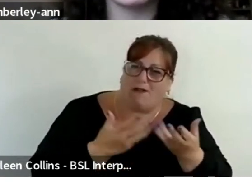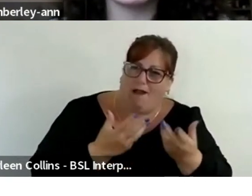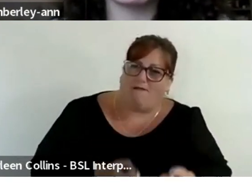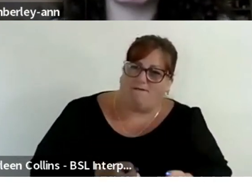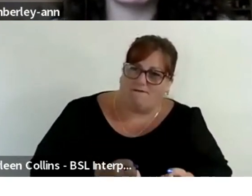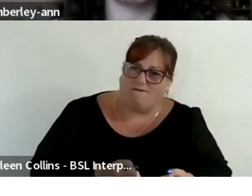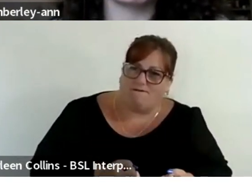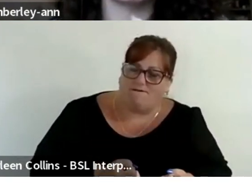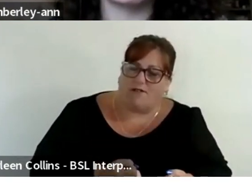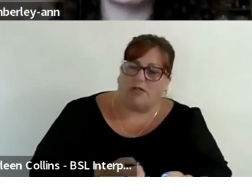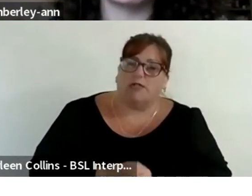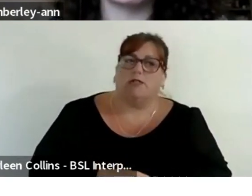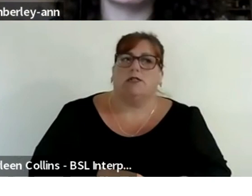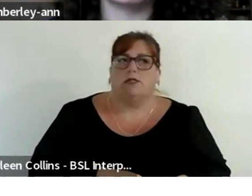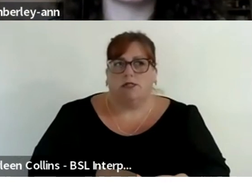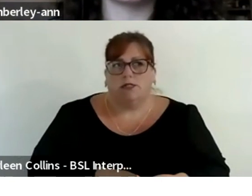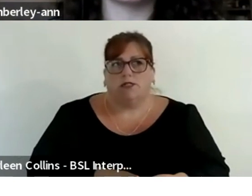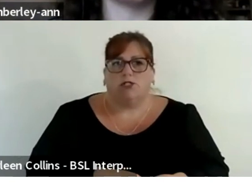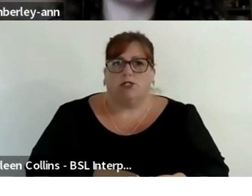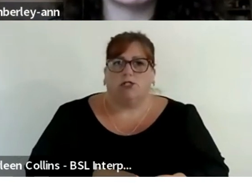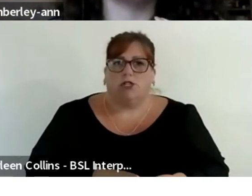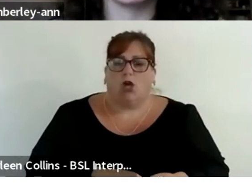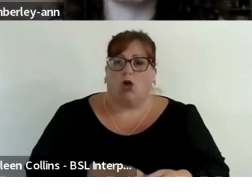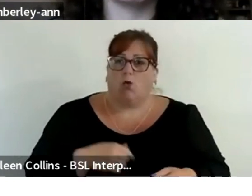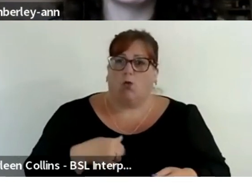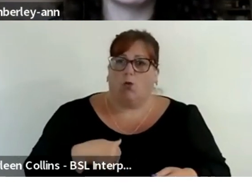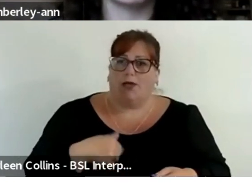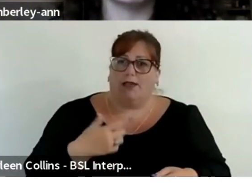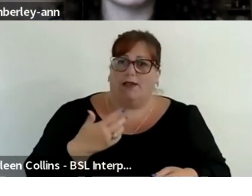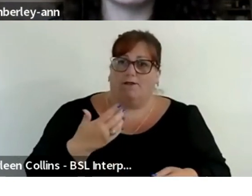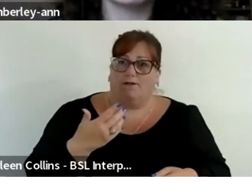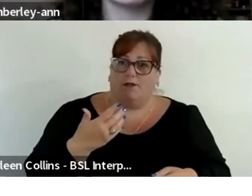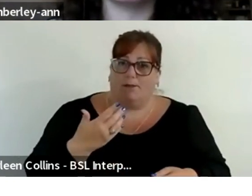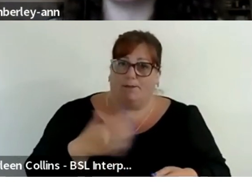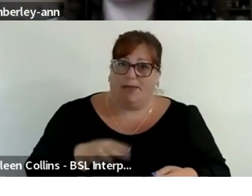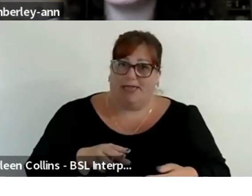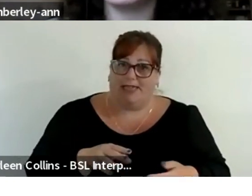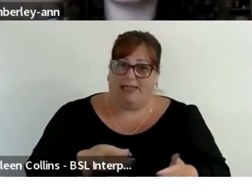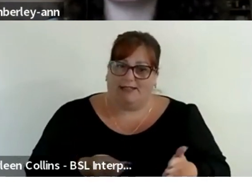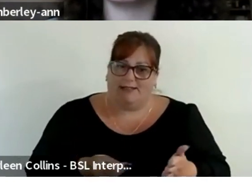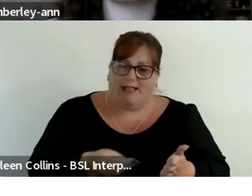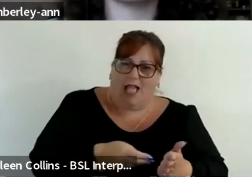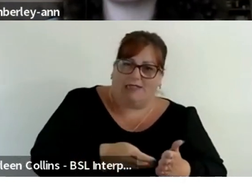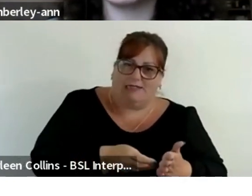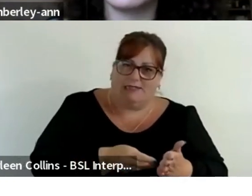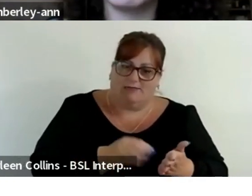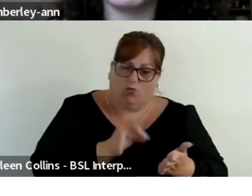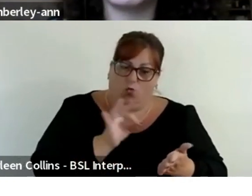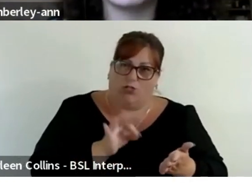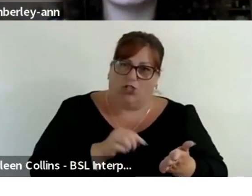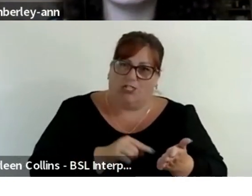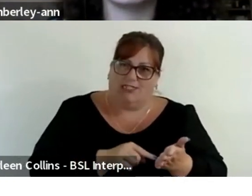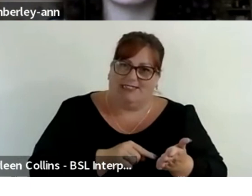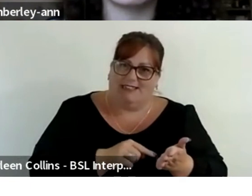That's where we have built-in the question around adjustments to that. There is always scope to discuss alternative options.